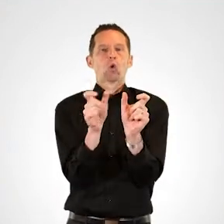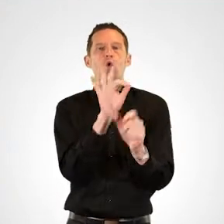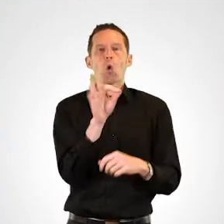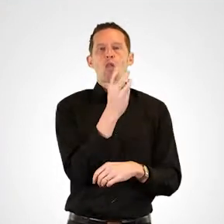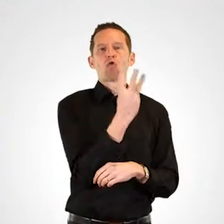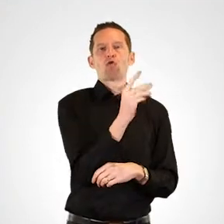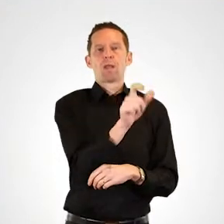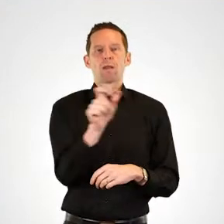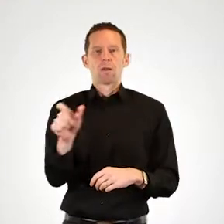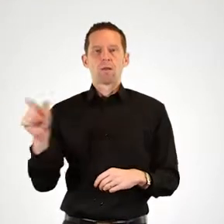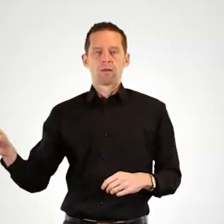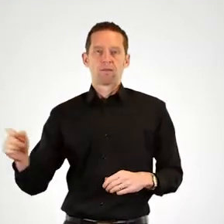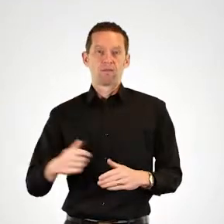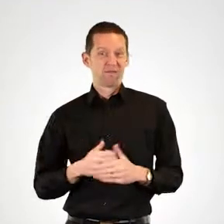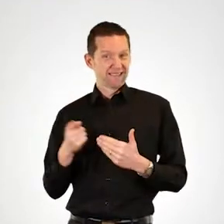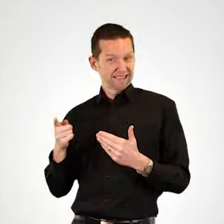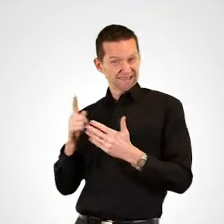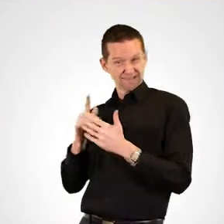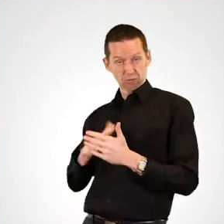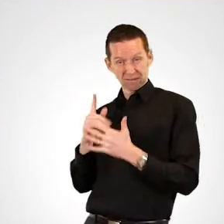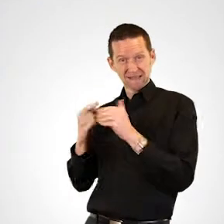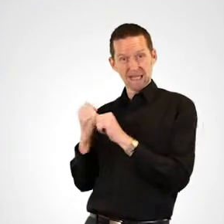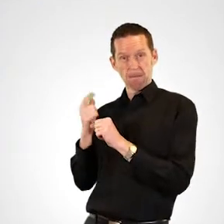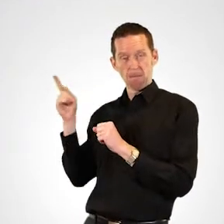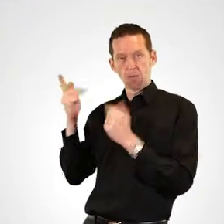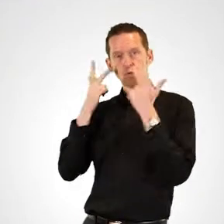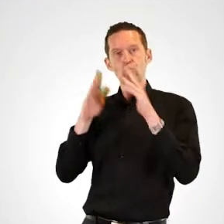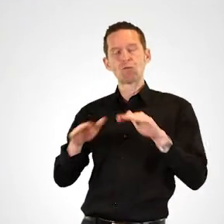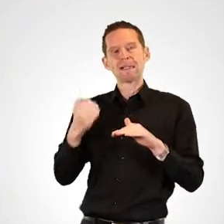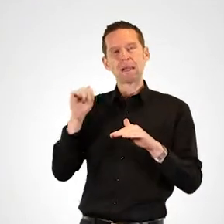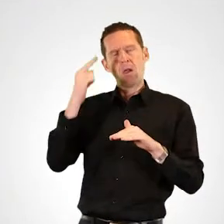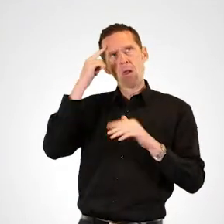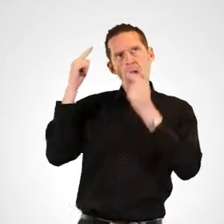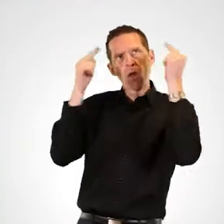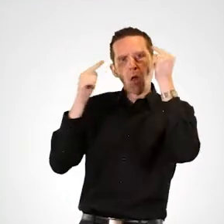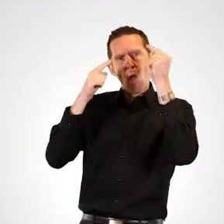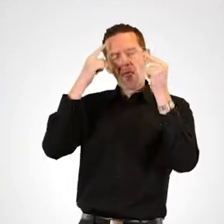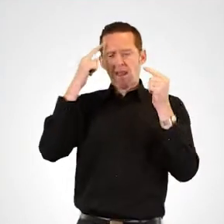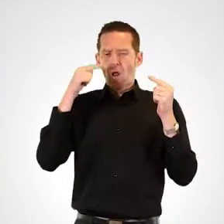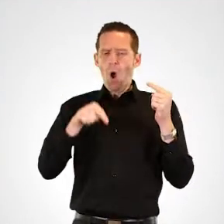So these are interesting examples, we think, to show how children are struggling with this tension